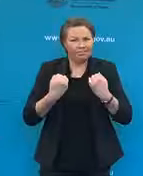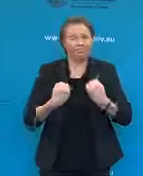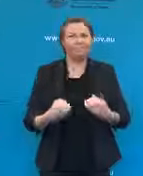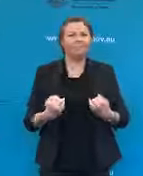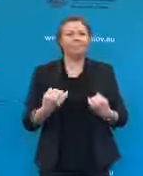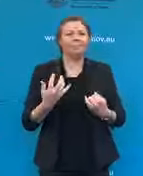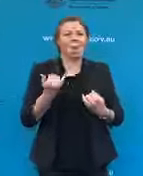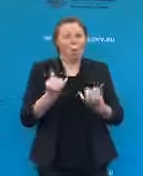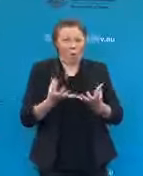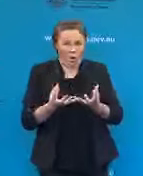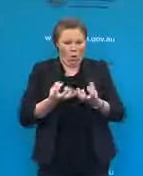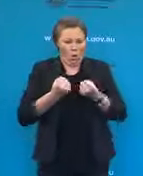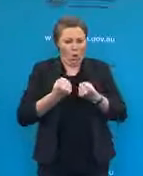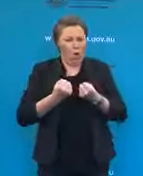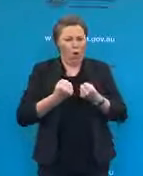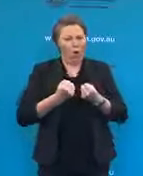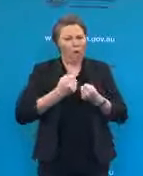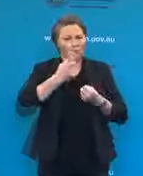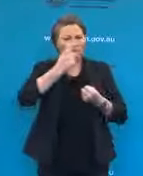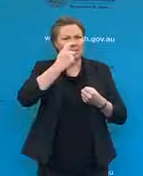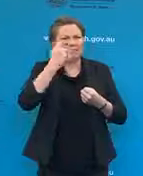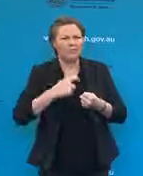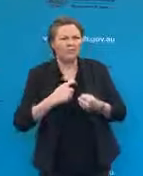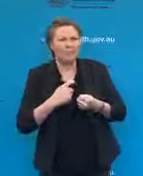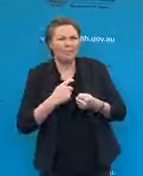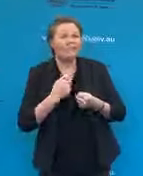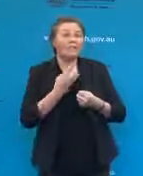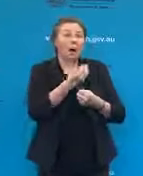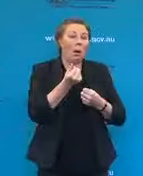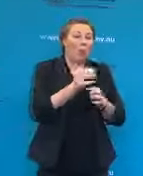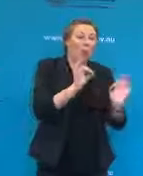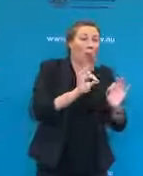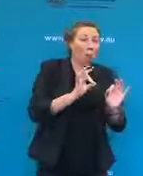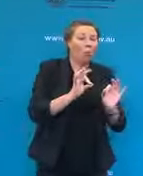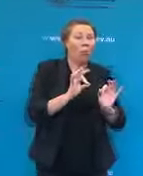their life. So, where all the treatment work is being done is looking at severe